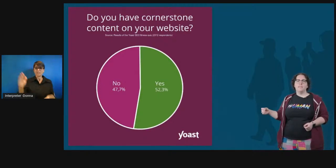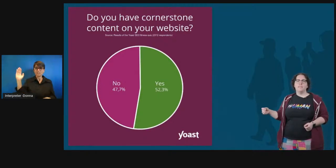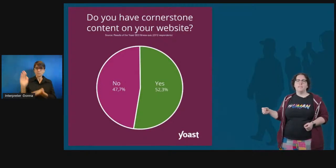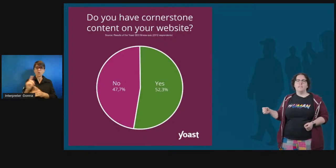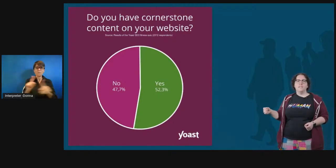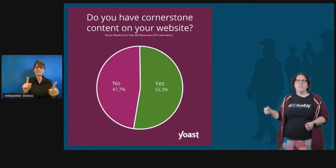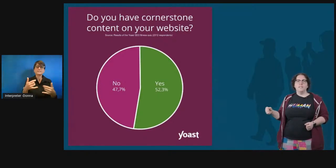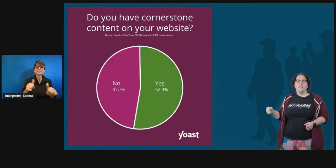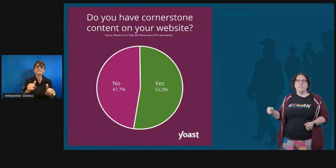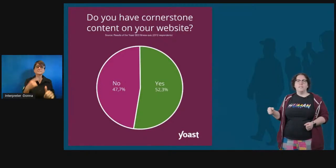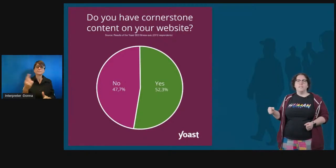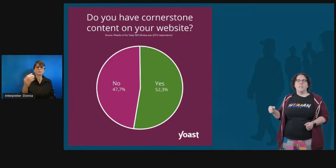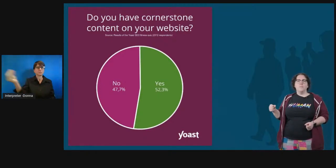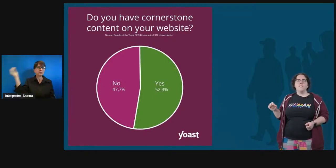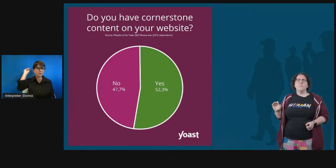symbol for green